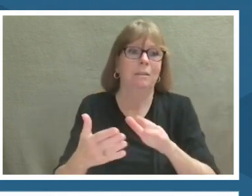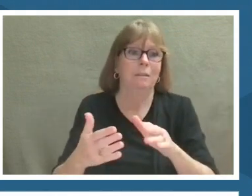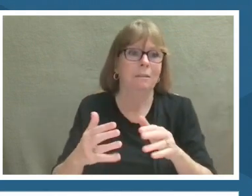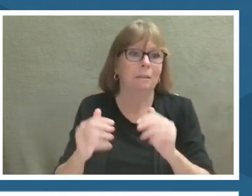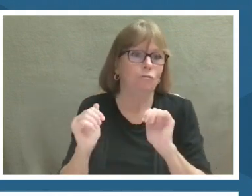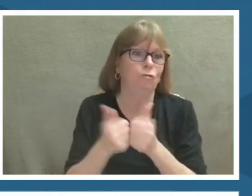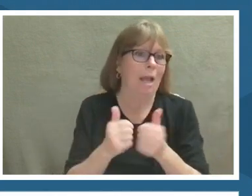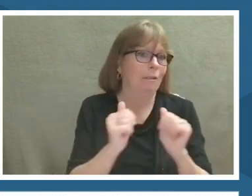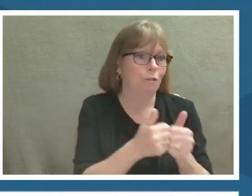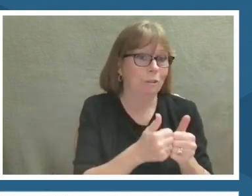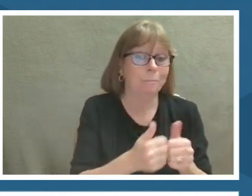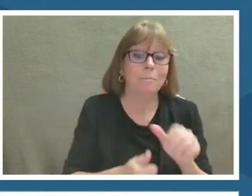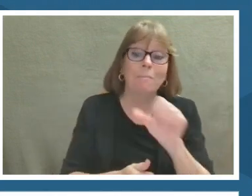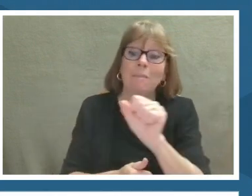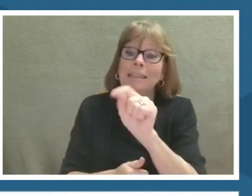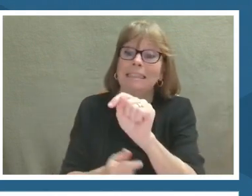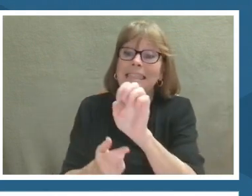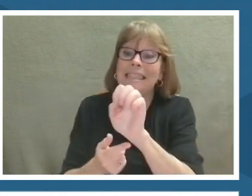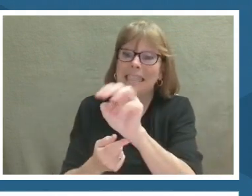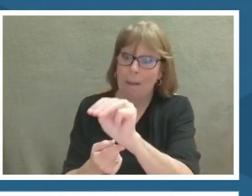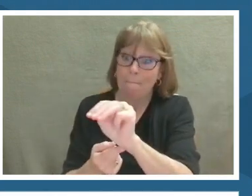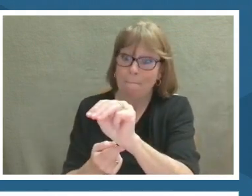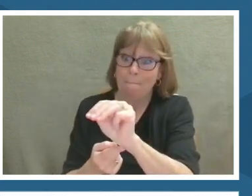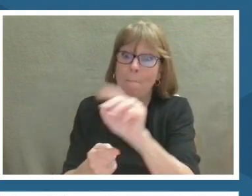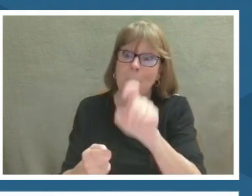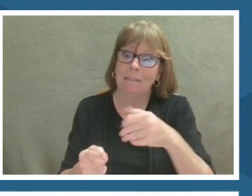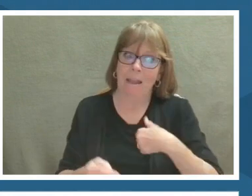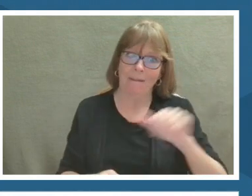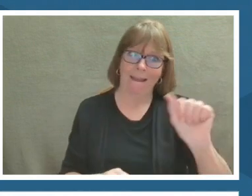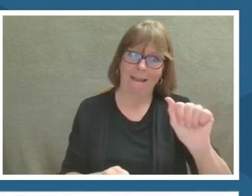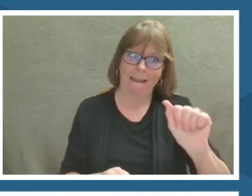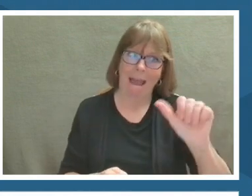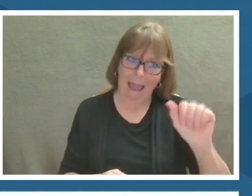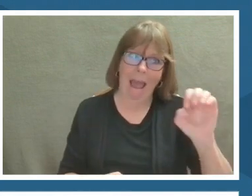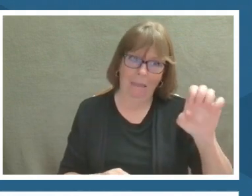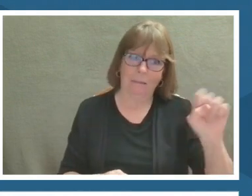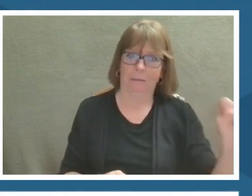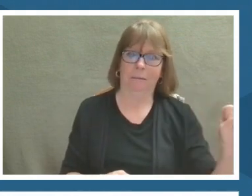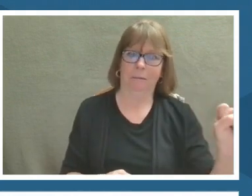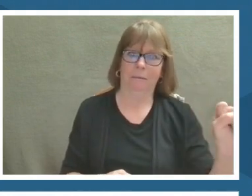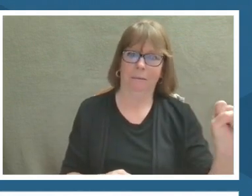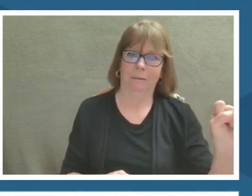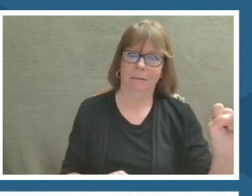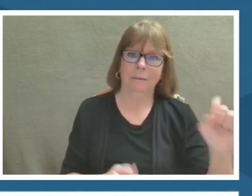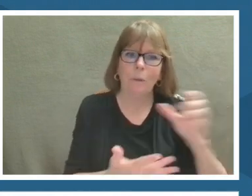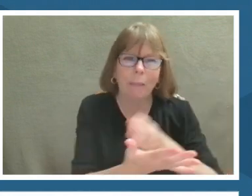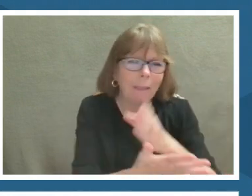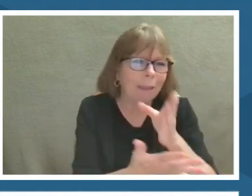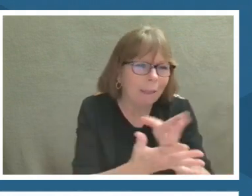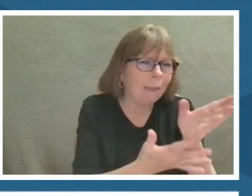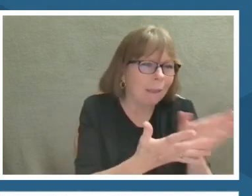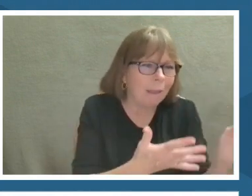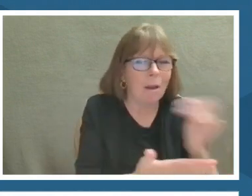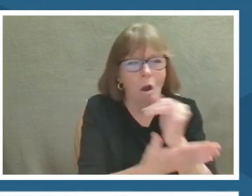accessible to people through those those other areas of arts religion